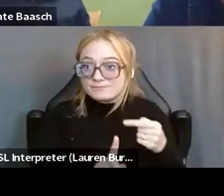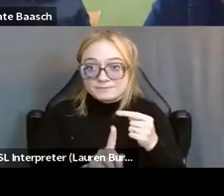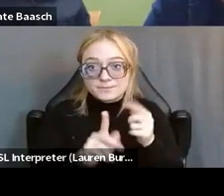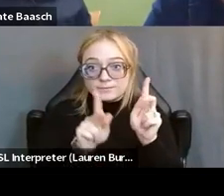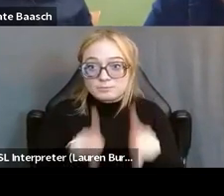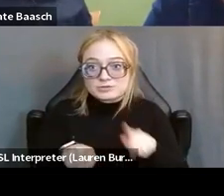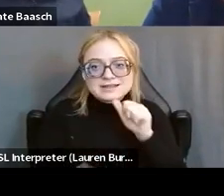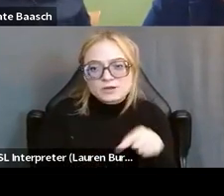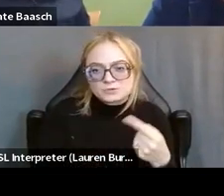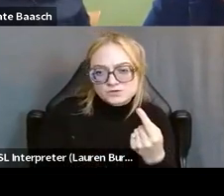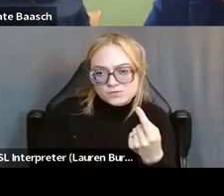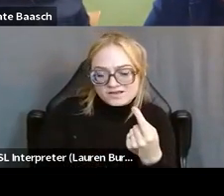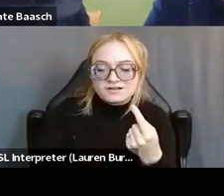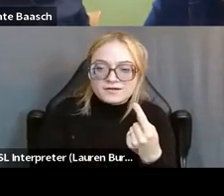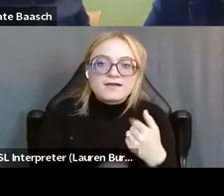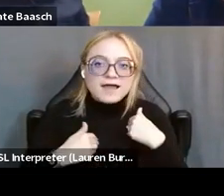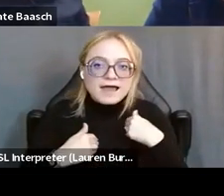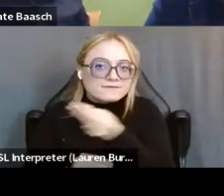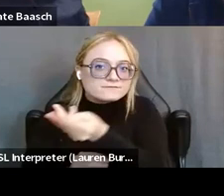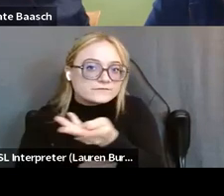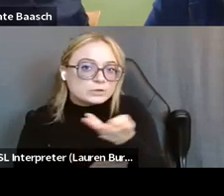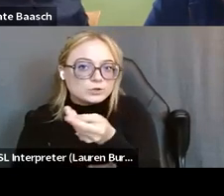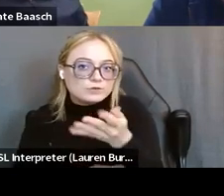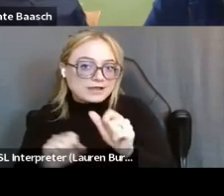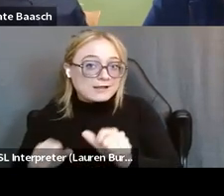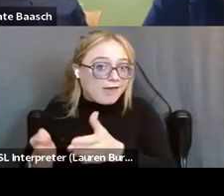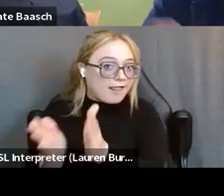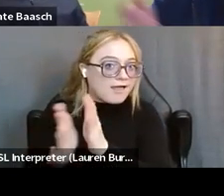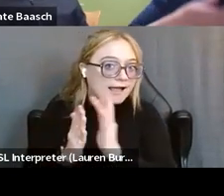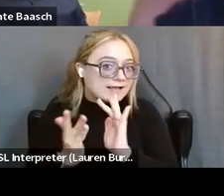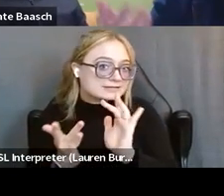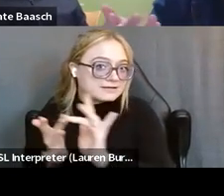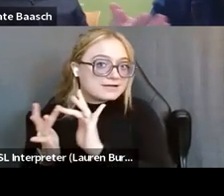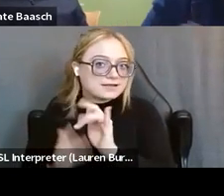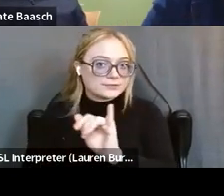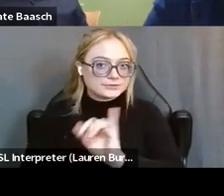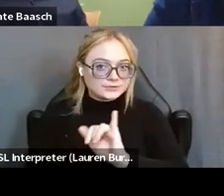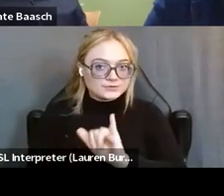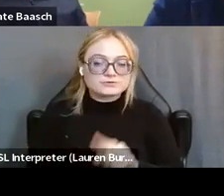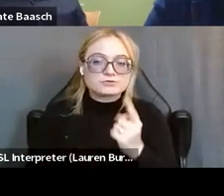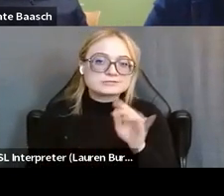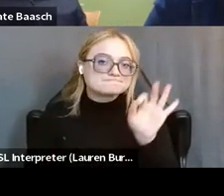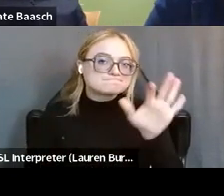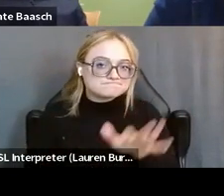you have to remember who those other people are that you can ask. And so just in part, you know,